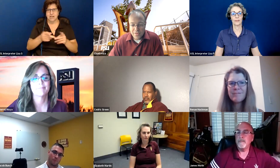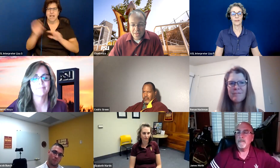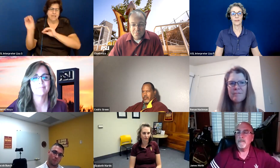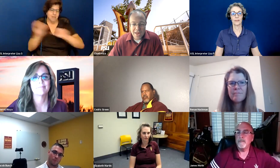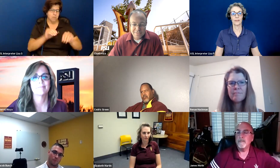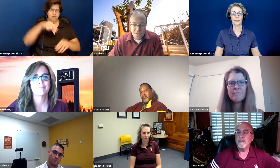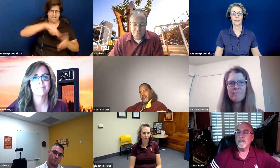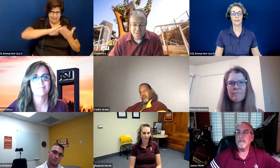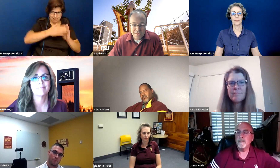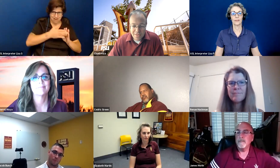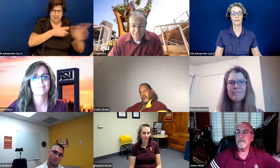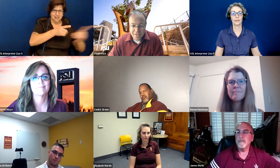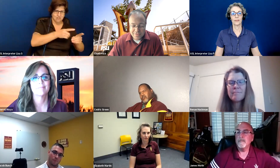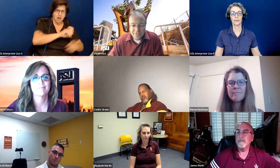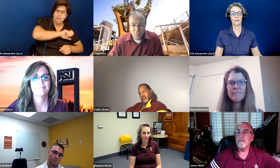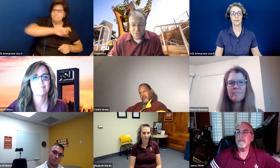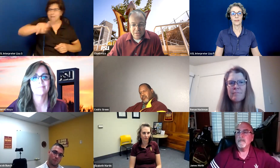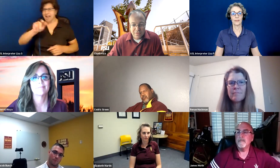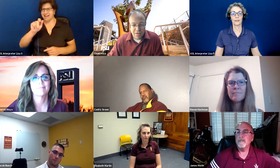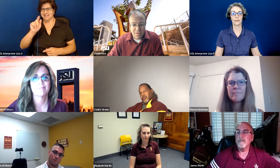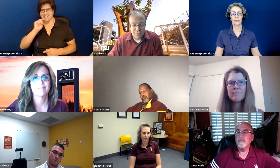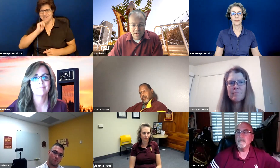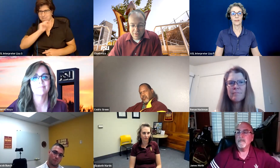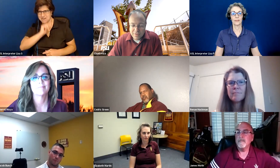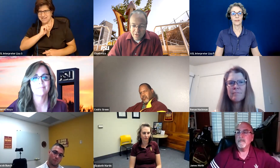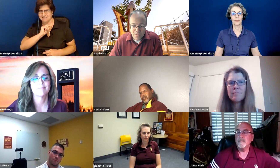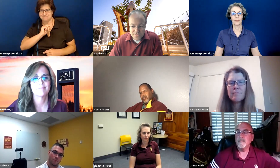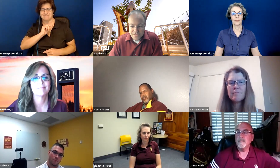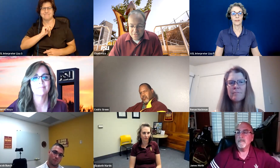and then back to Tempe to oversee all of our offices.